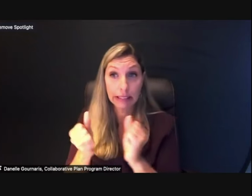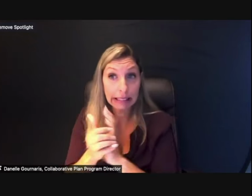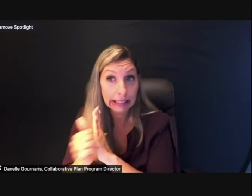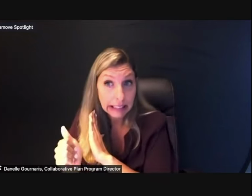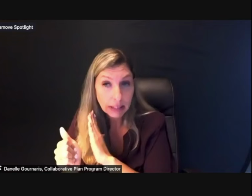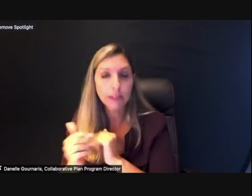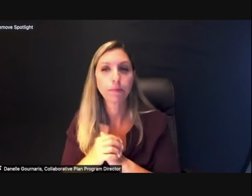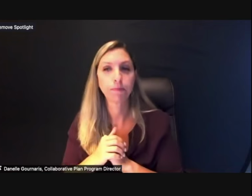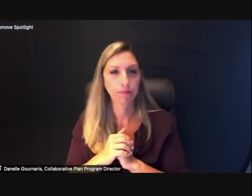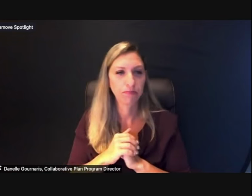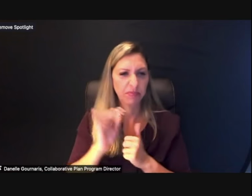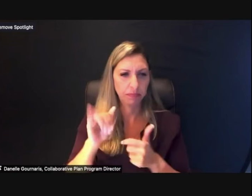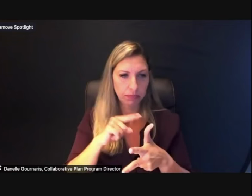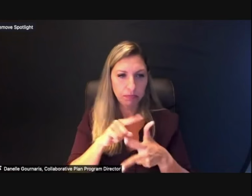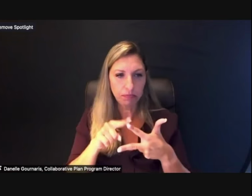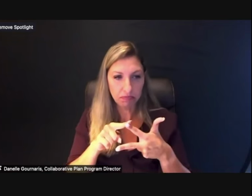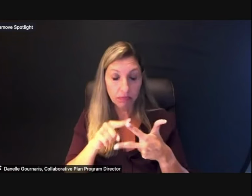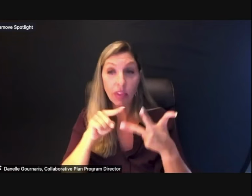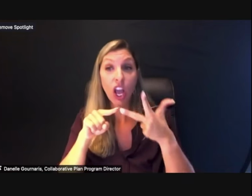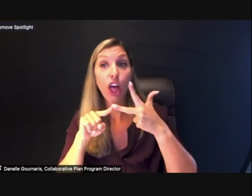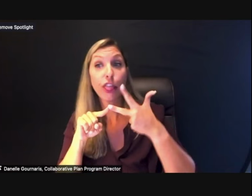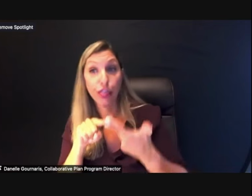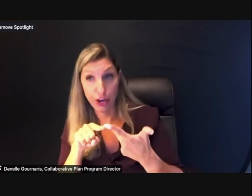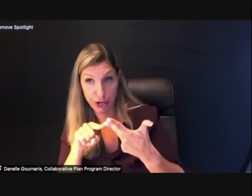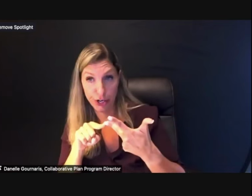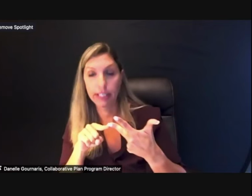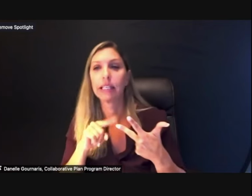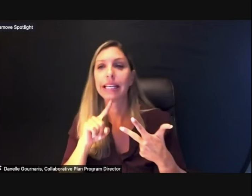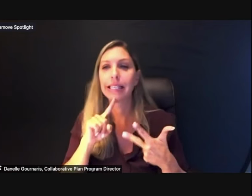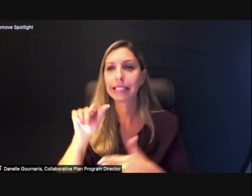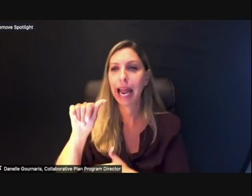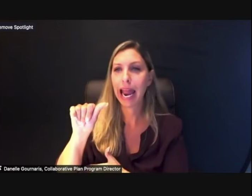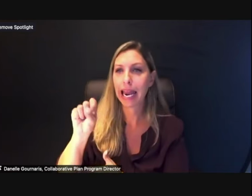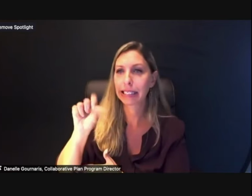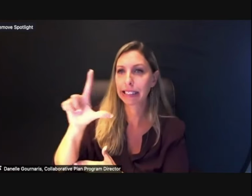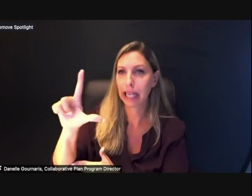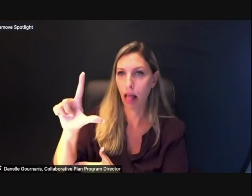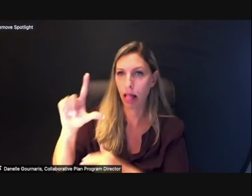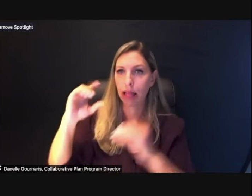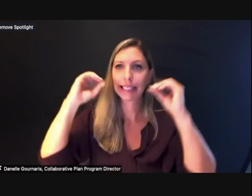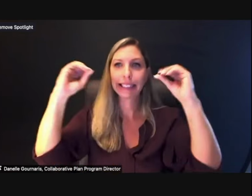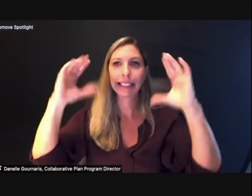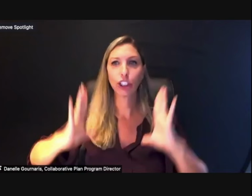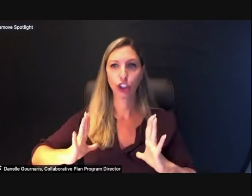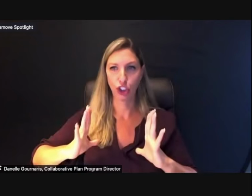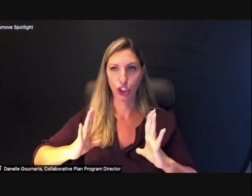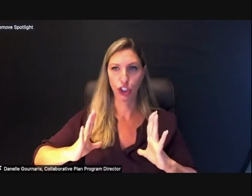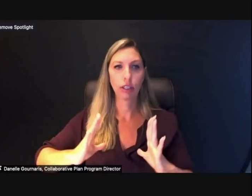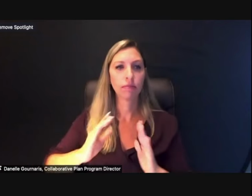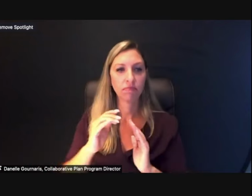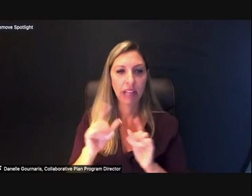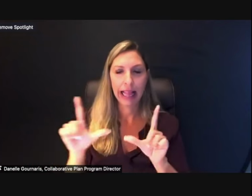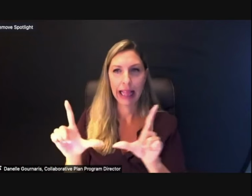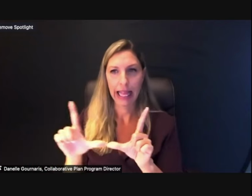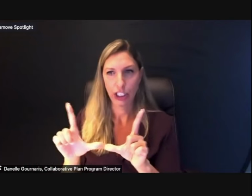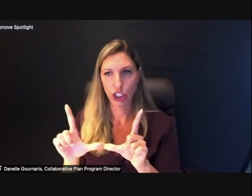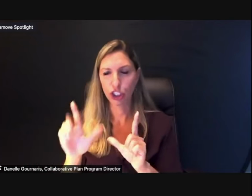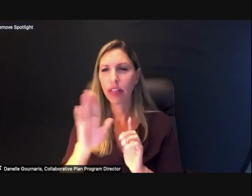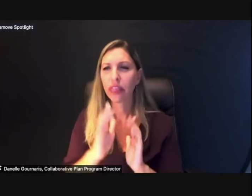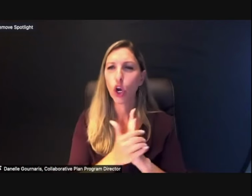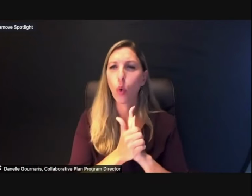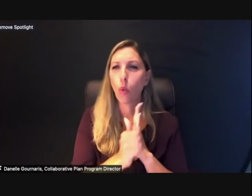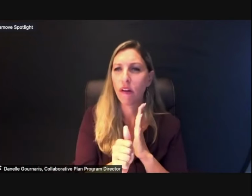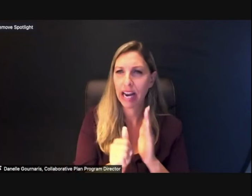skills, and ASL Teacher licensure, to ensure that they are